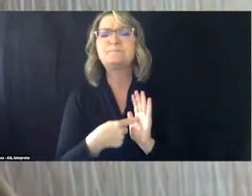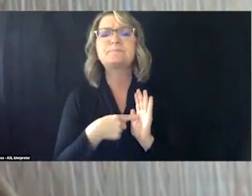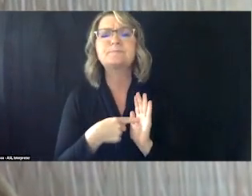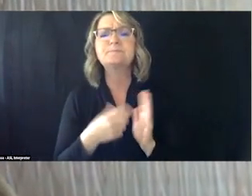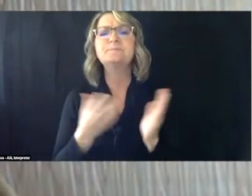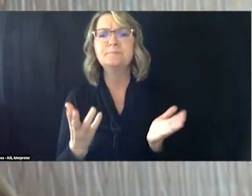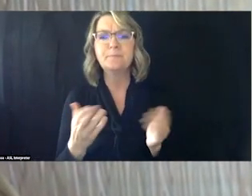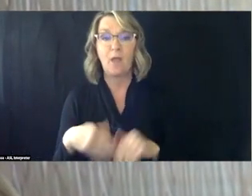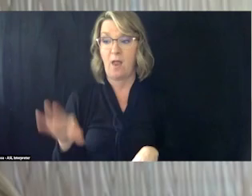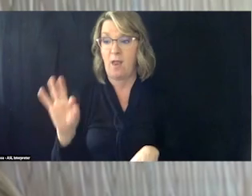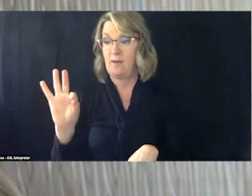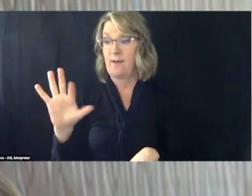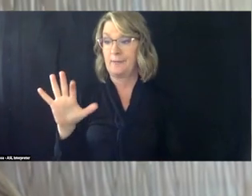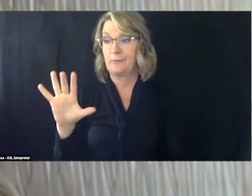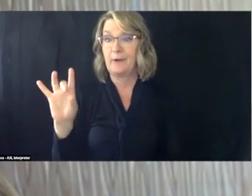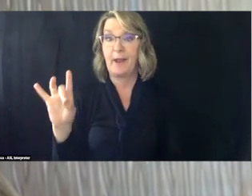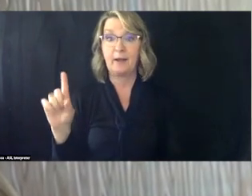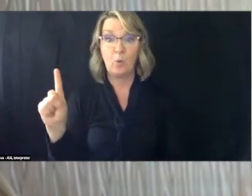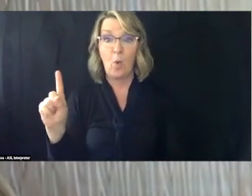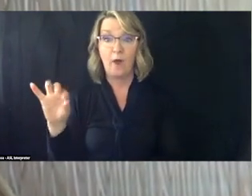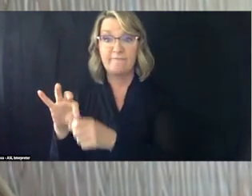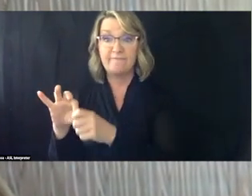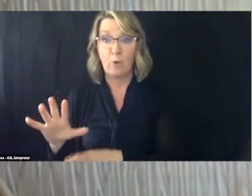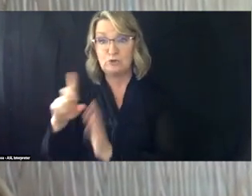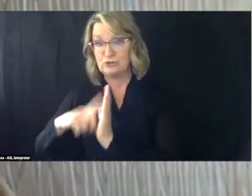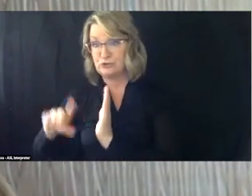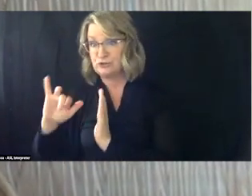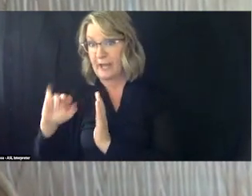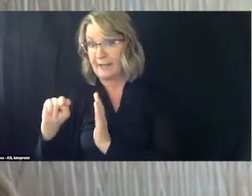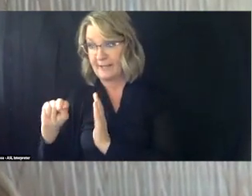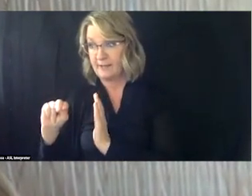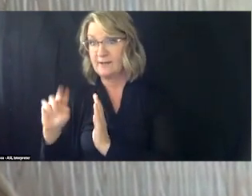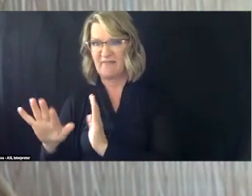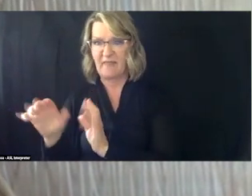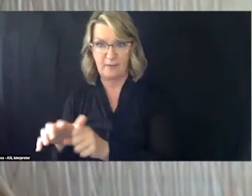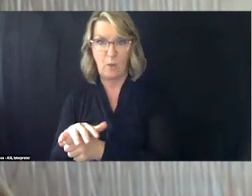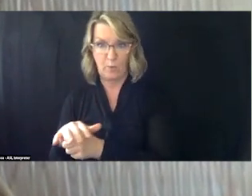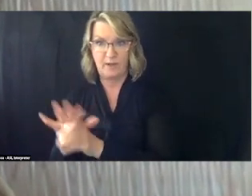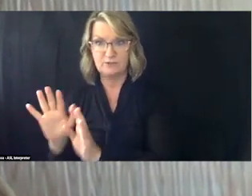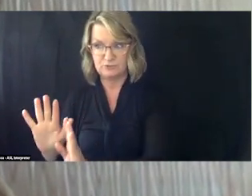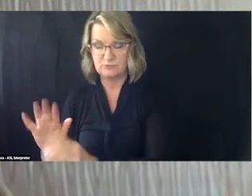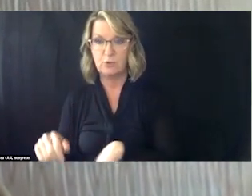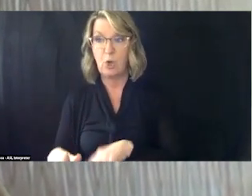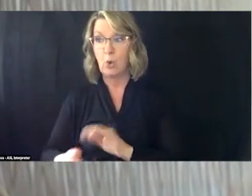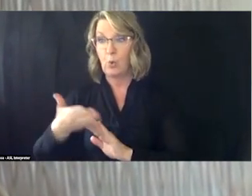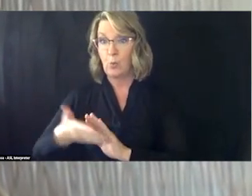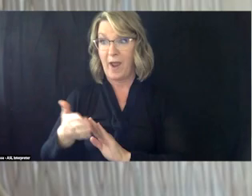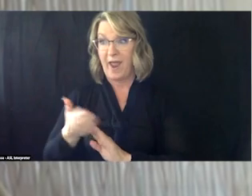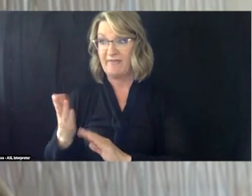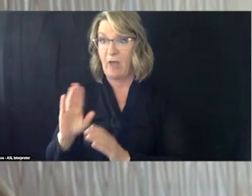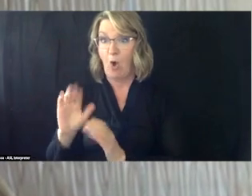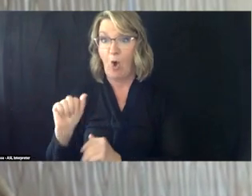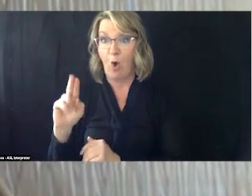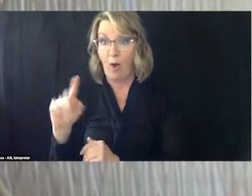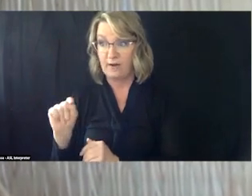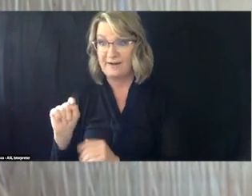so for example if we had 981 voters check in at our voting location and we ran that